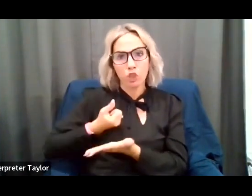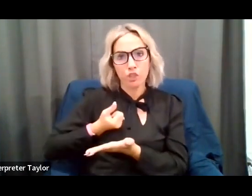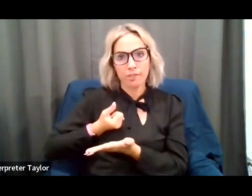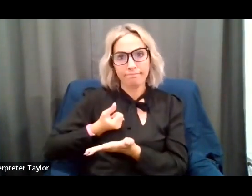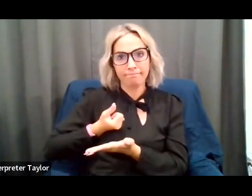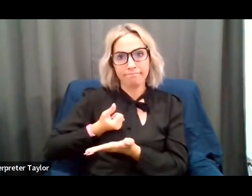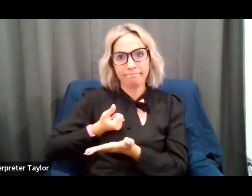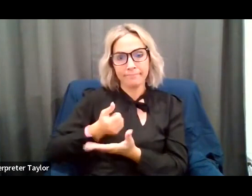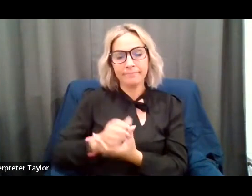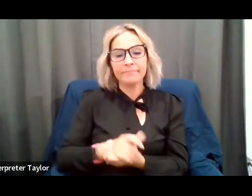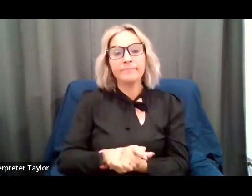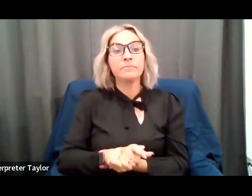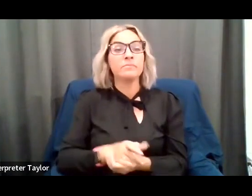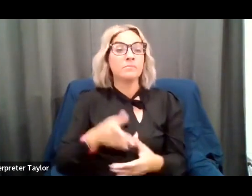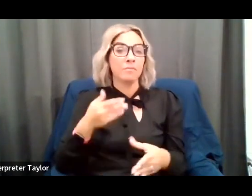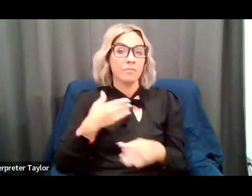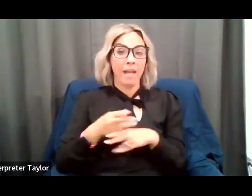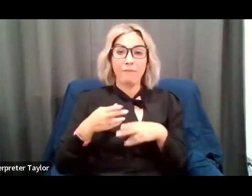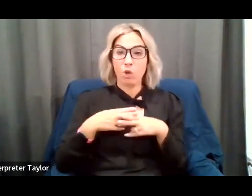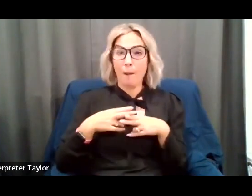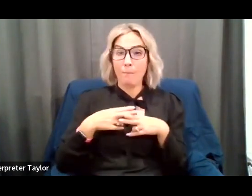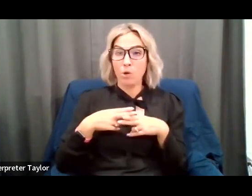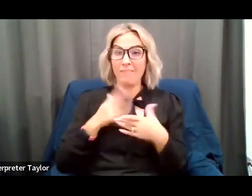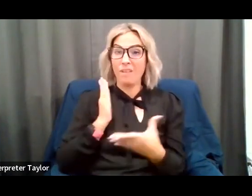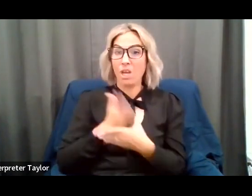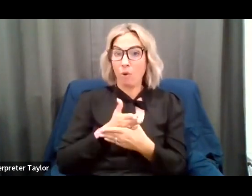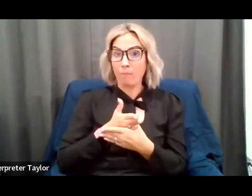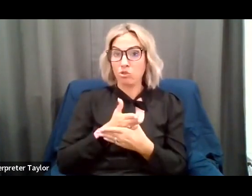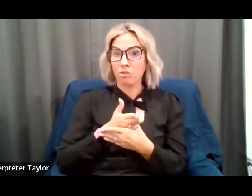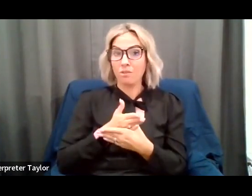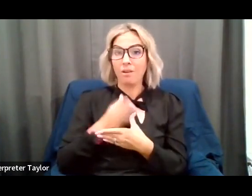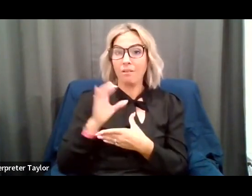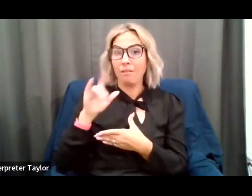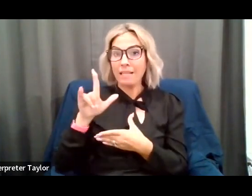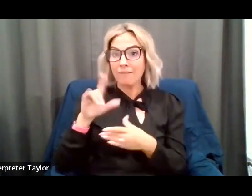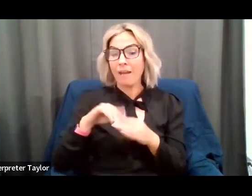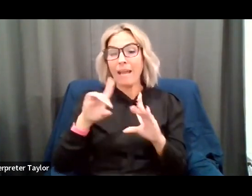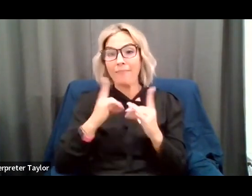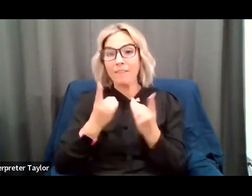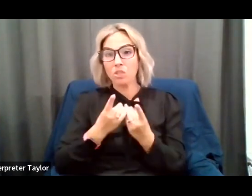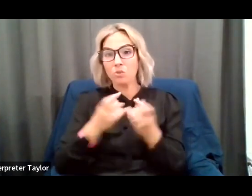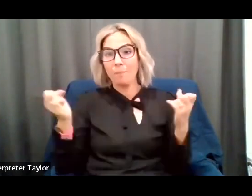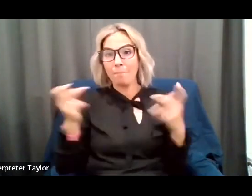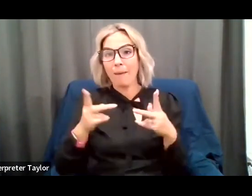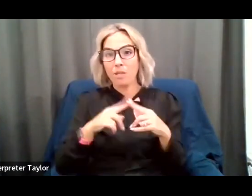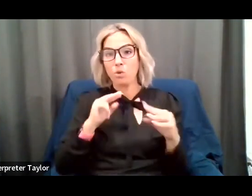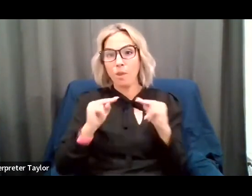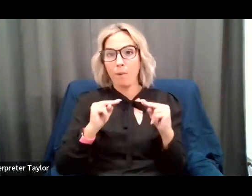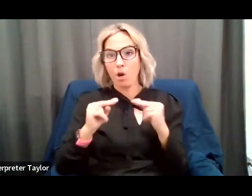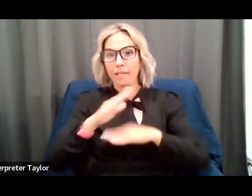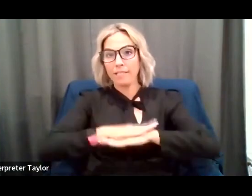After a brief interruption, Classified and the District are returning to the bargaining table.